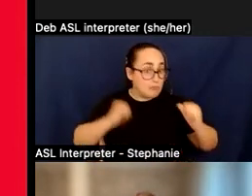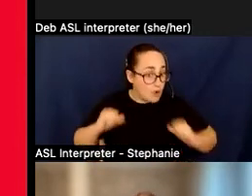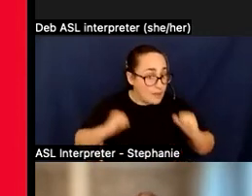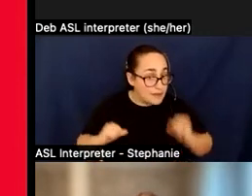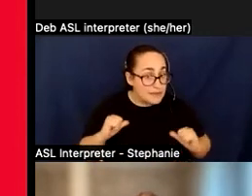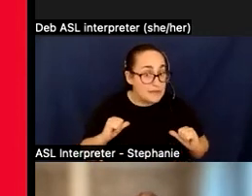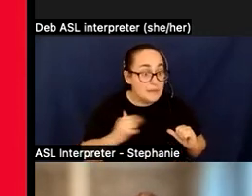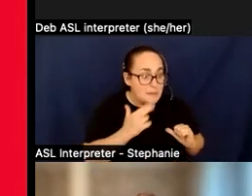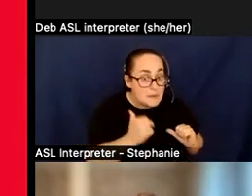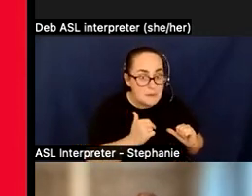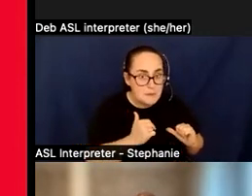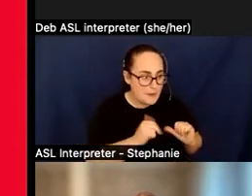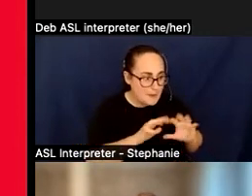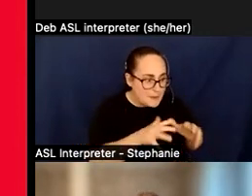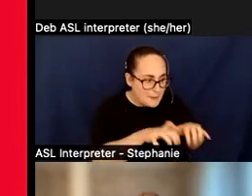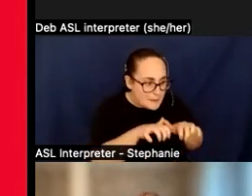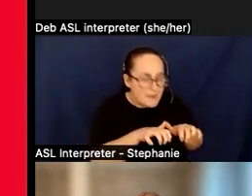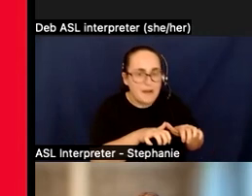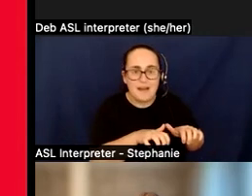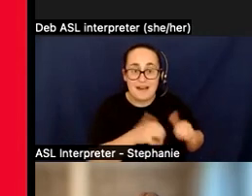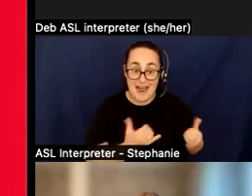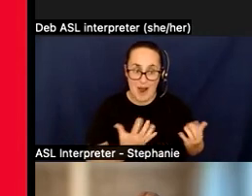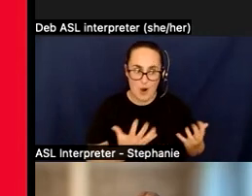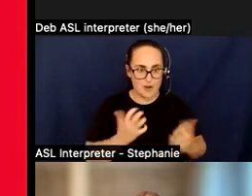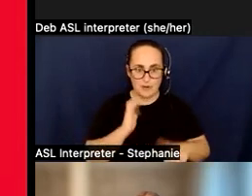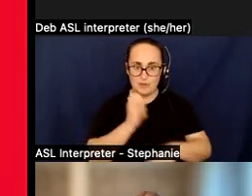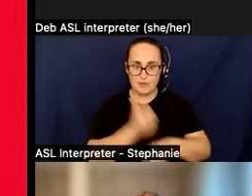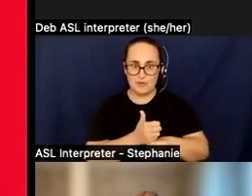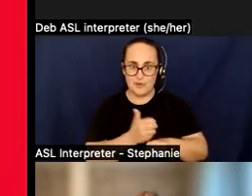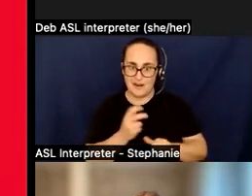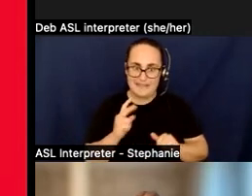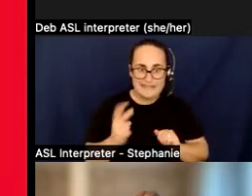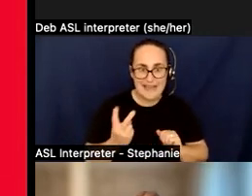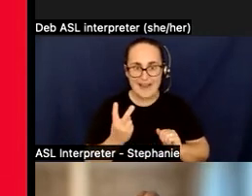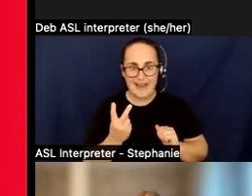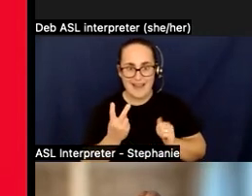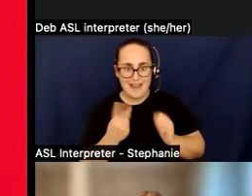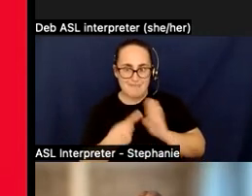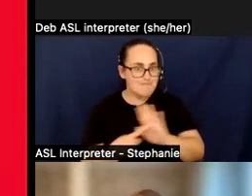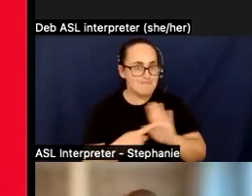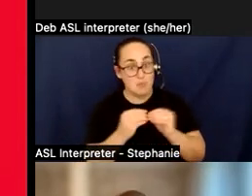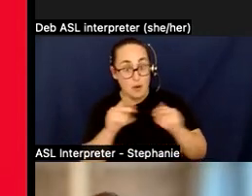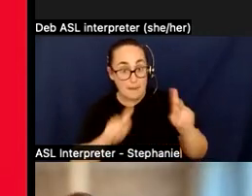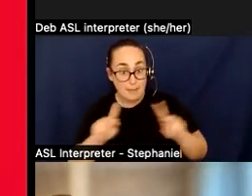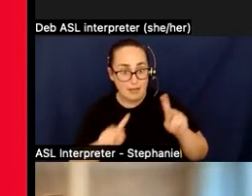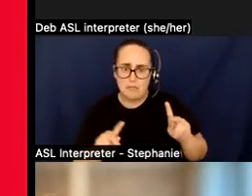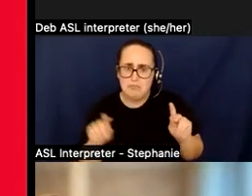you can apply to that as long as it's not an ongoing program.